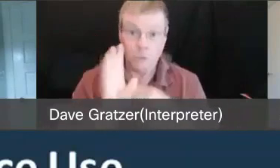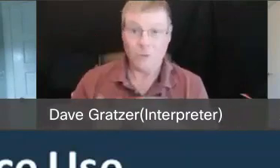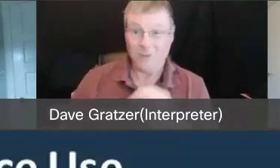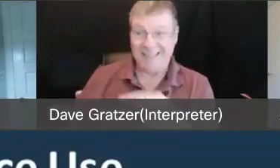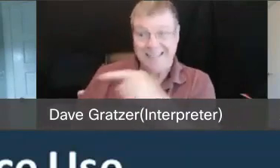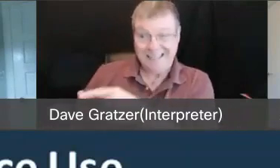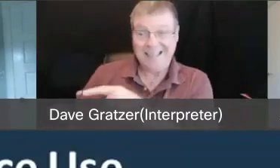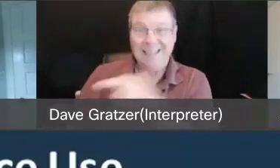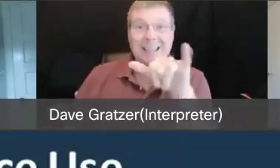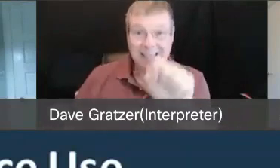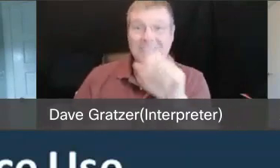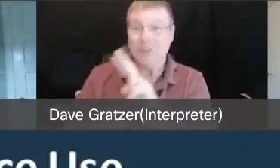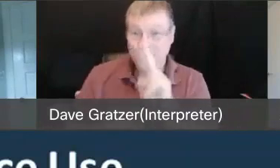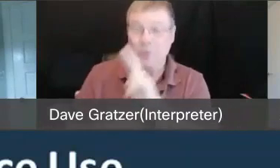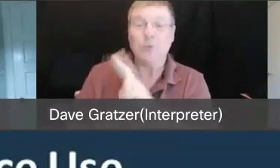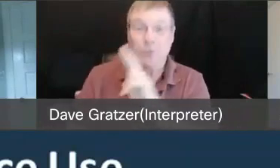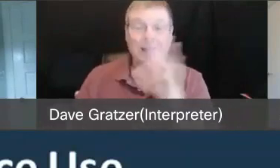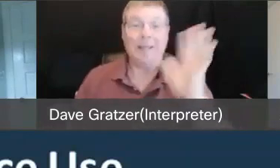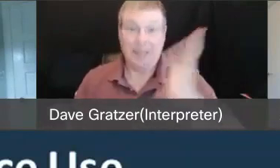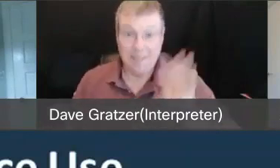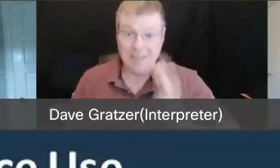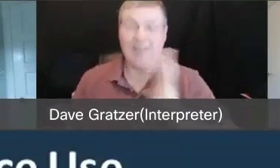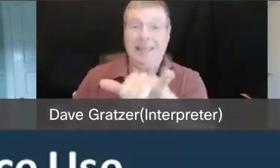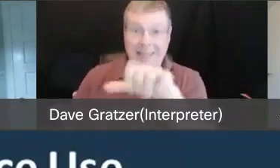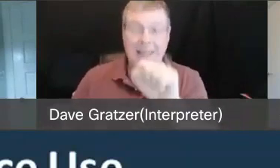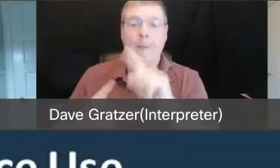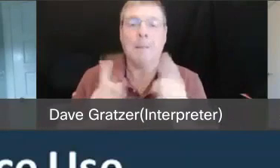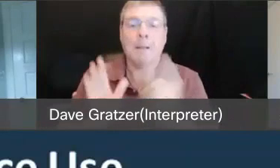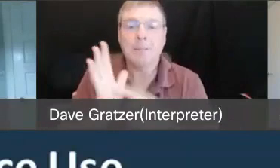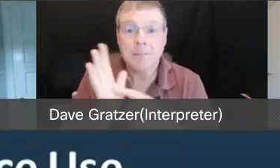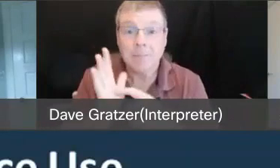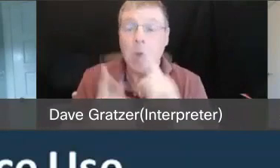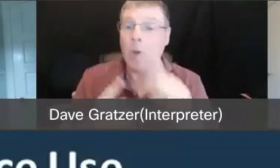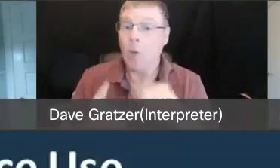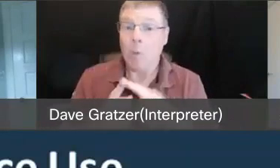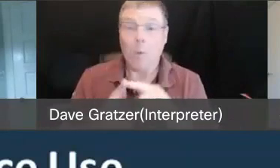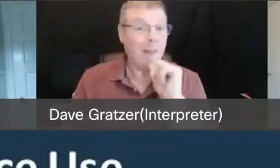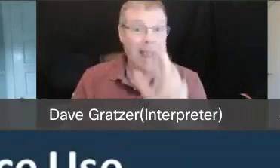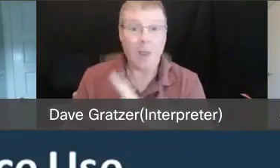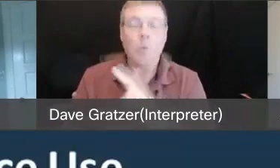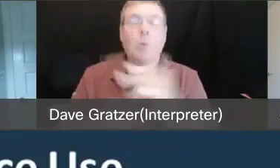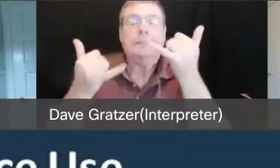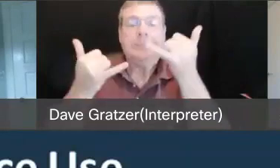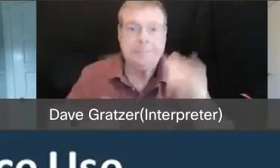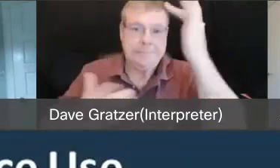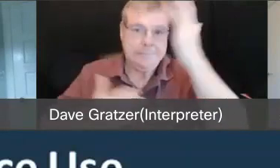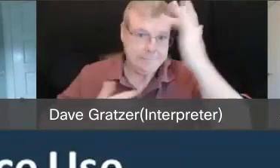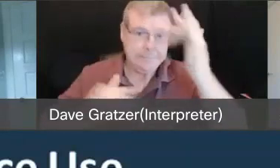a substance use disorder, he does use substances sometimes, but when he's not using, he's still experiencing severe symptoms